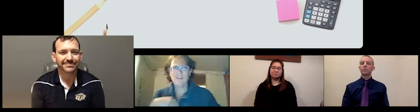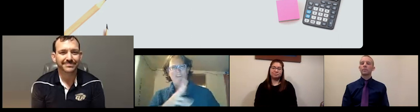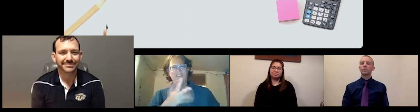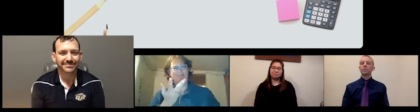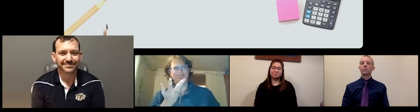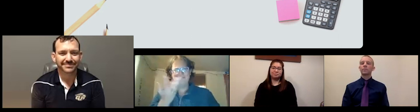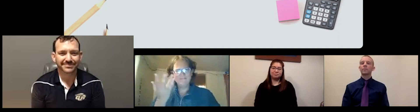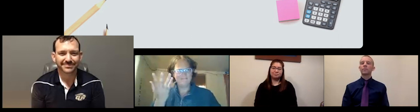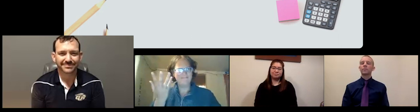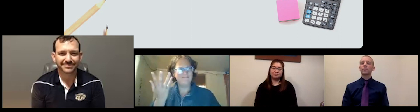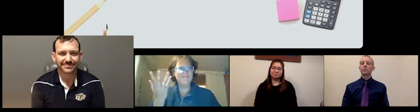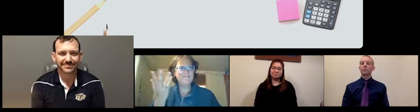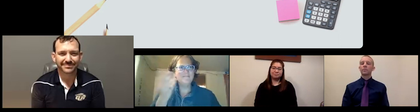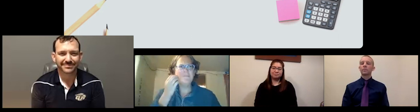I felt strongly about that.